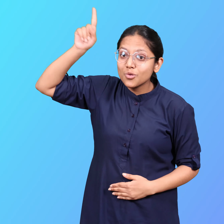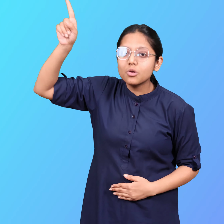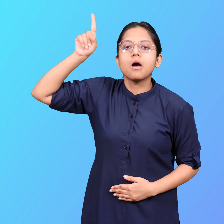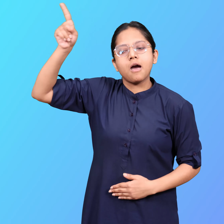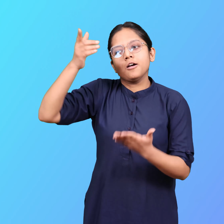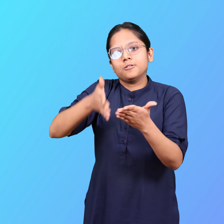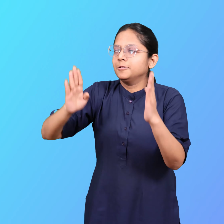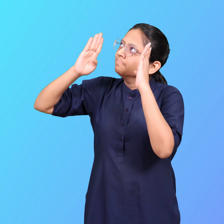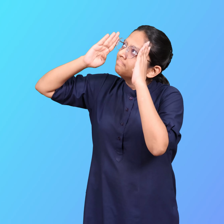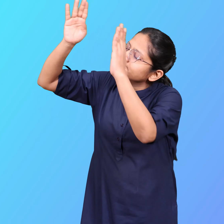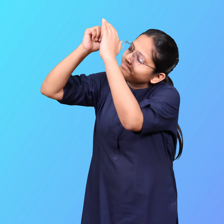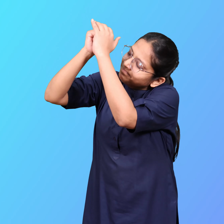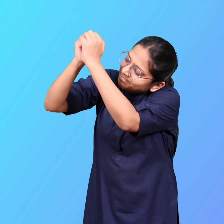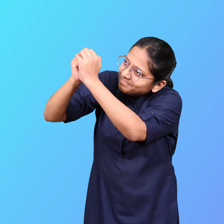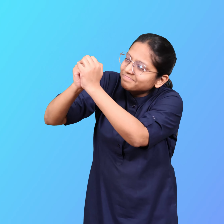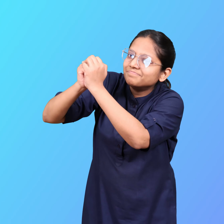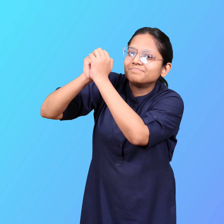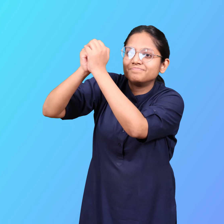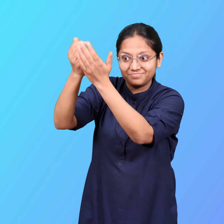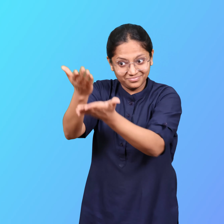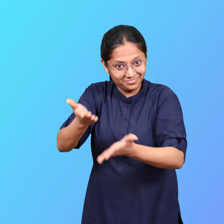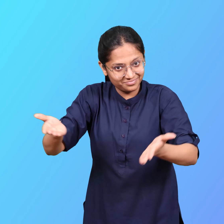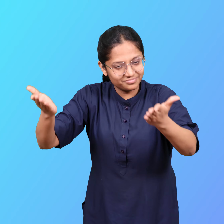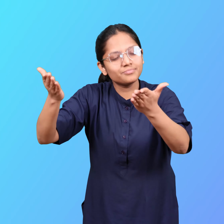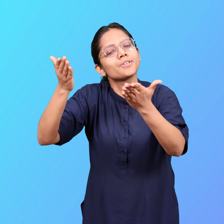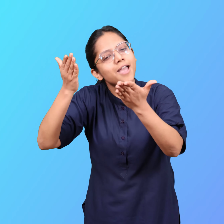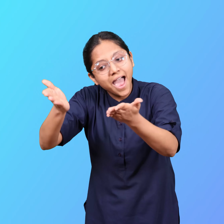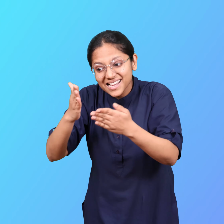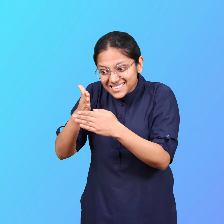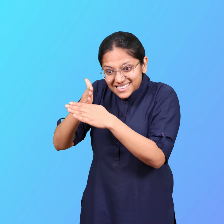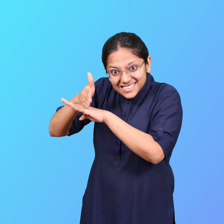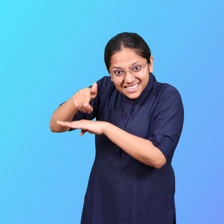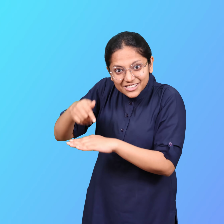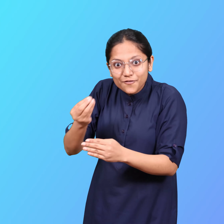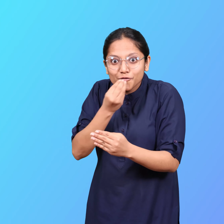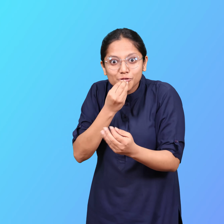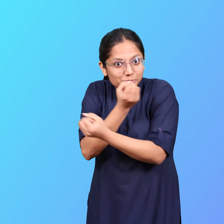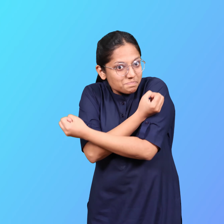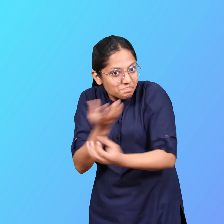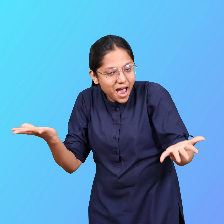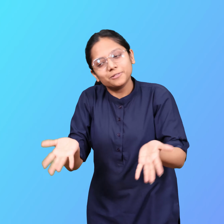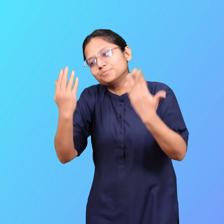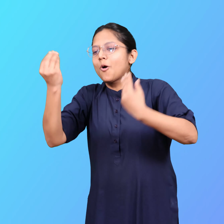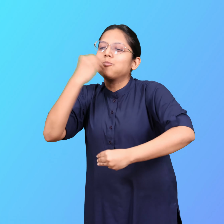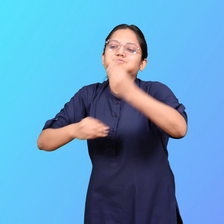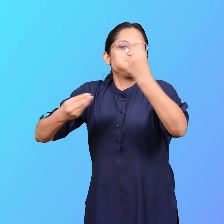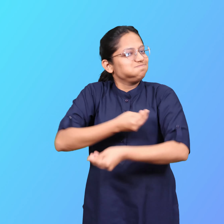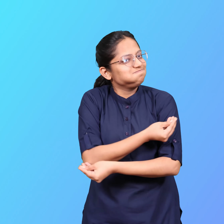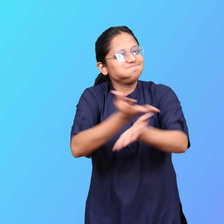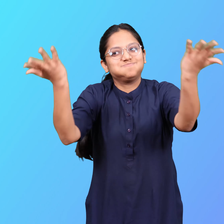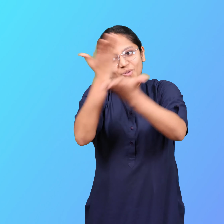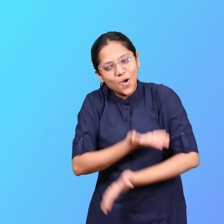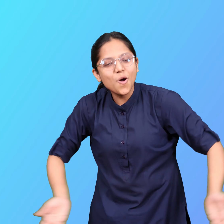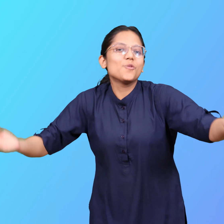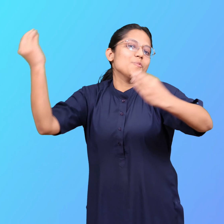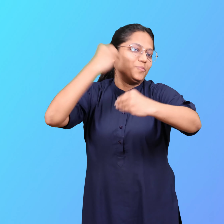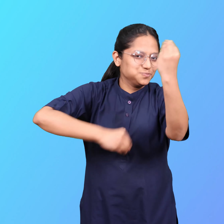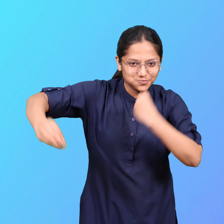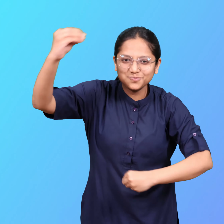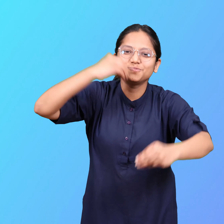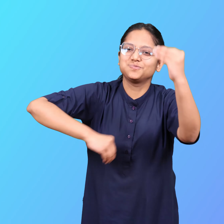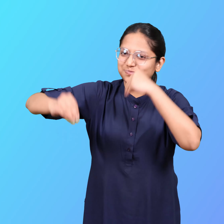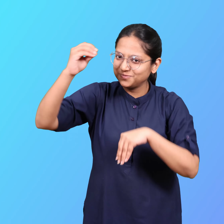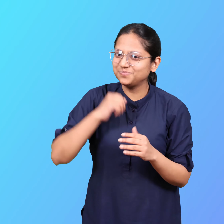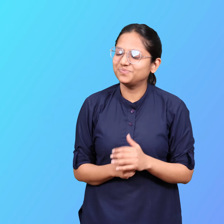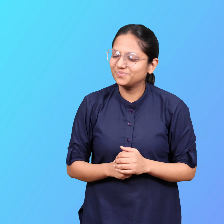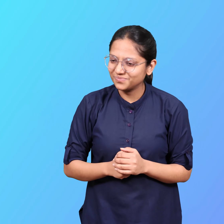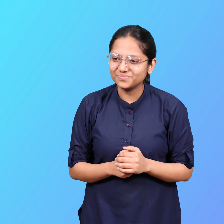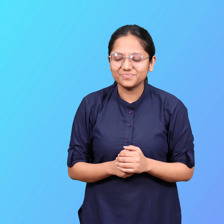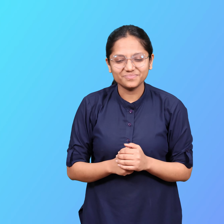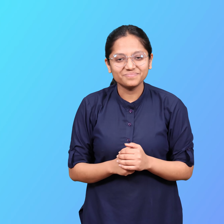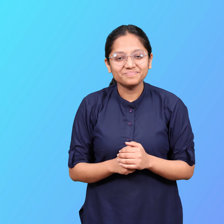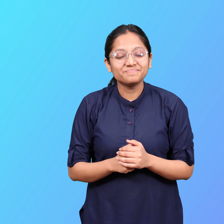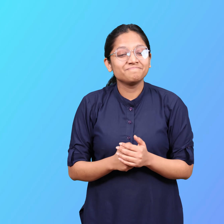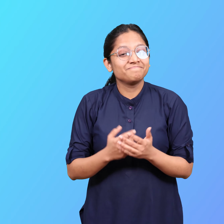These people also shared in the Passover meal. They did this so that they could go to the LORD, the God of Israel, for help.